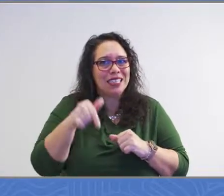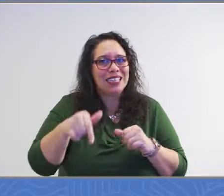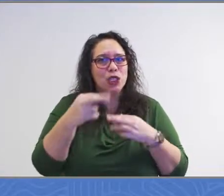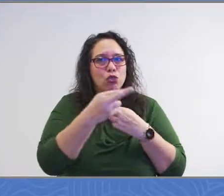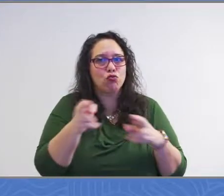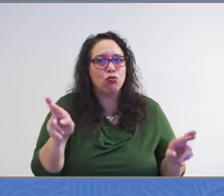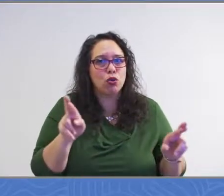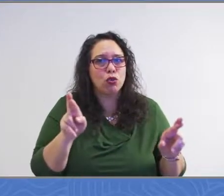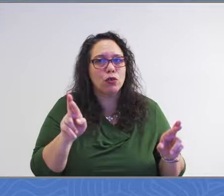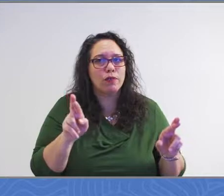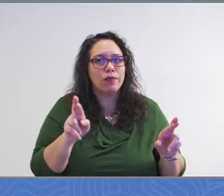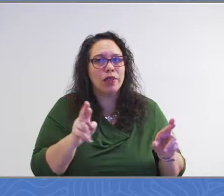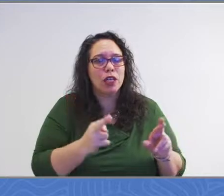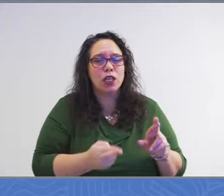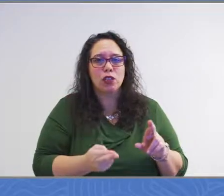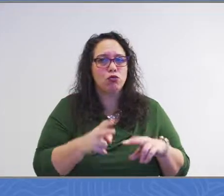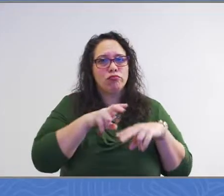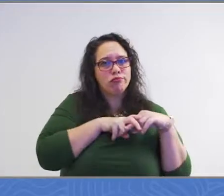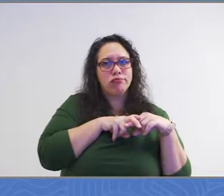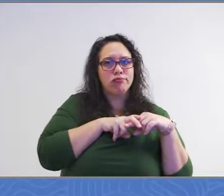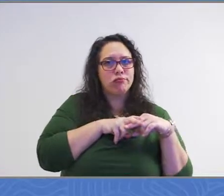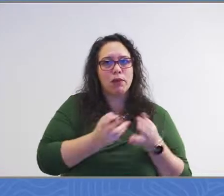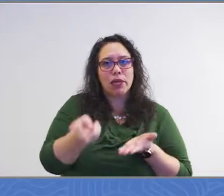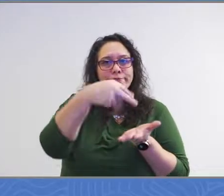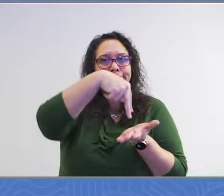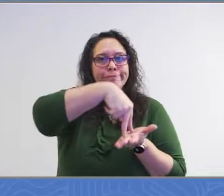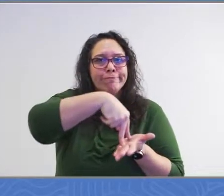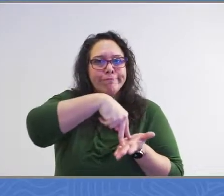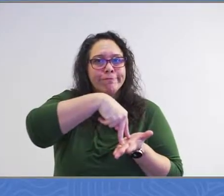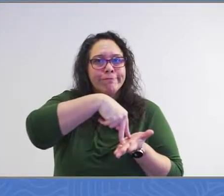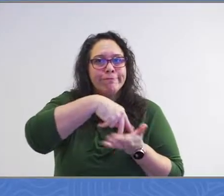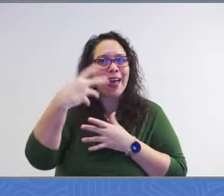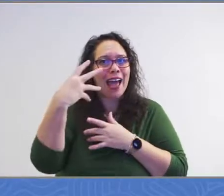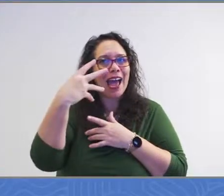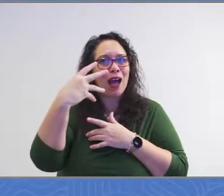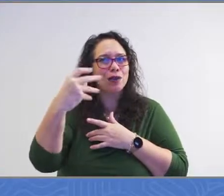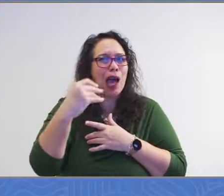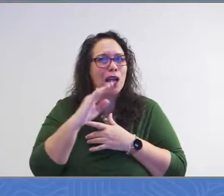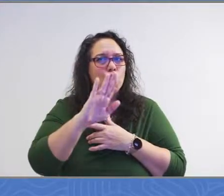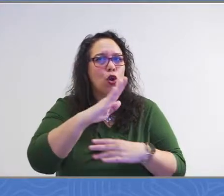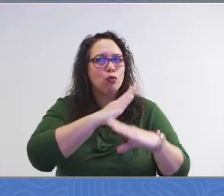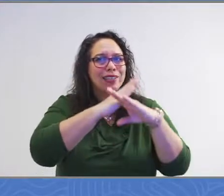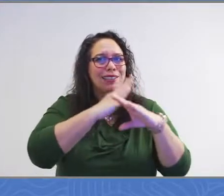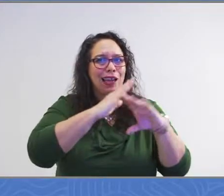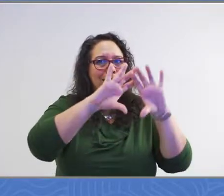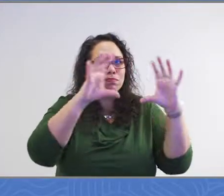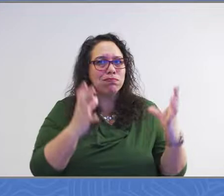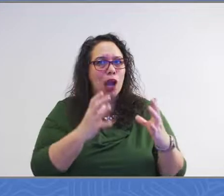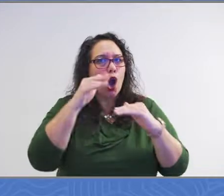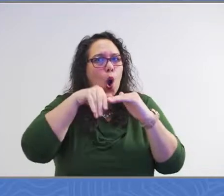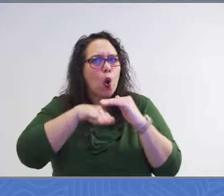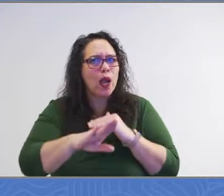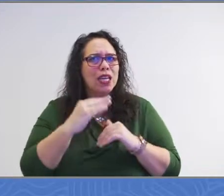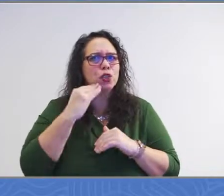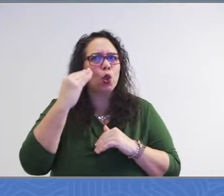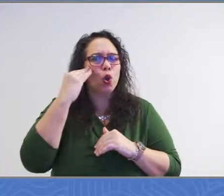to get up from your chairs and out of your protected bubbles and go into the homes of our struggling students,